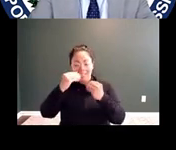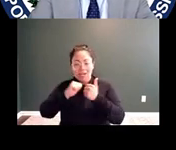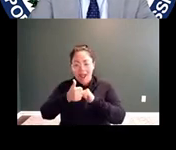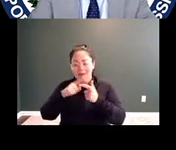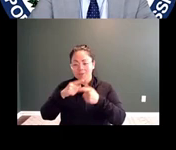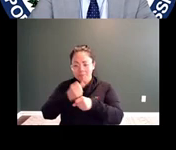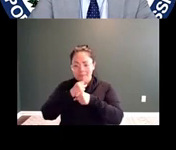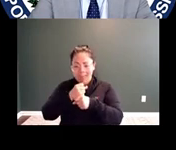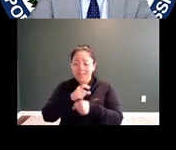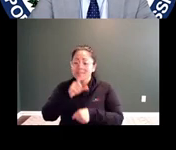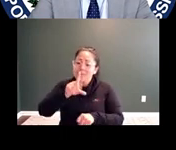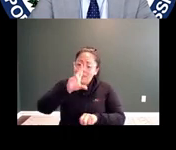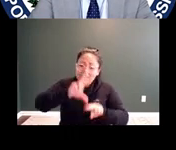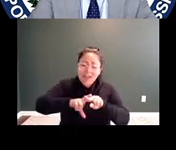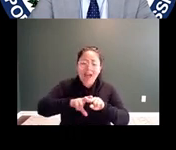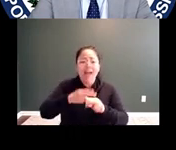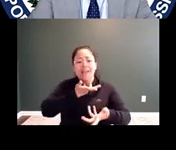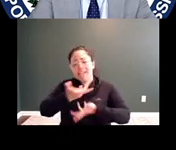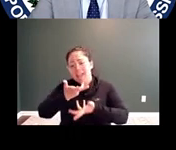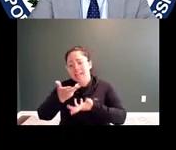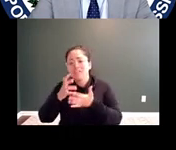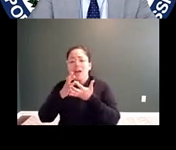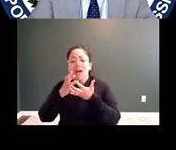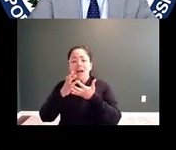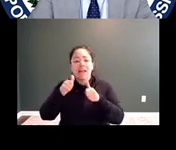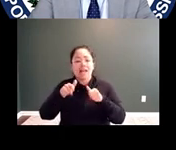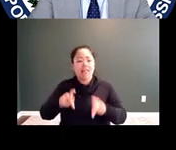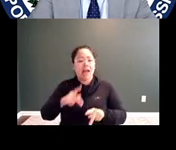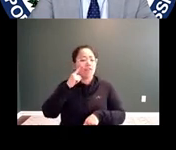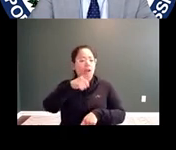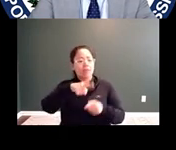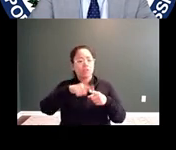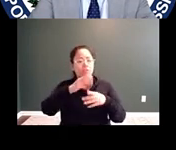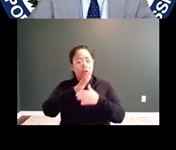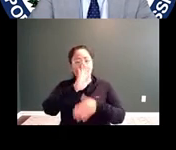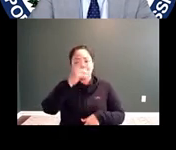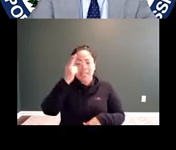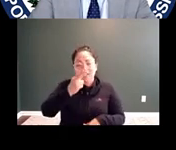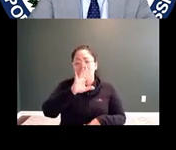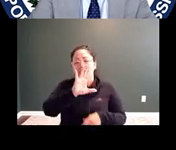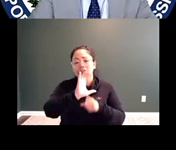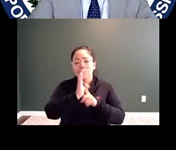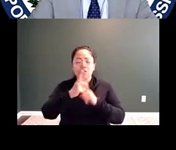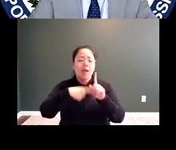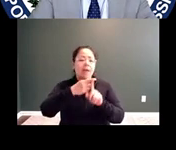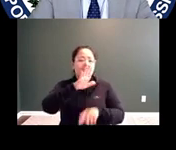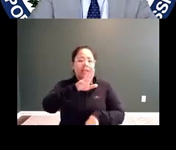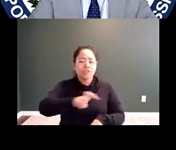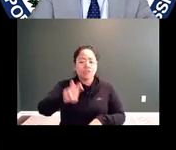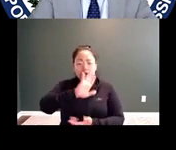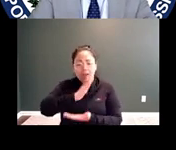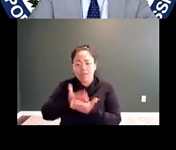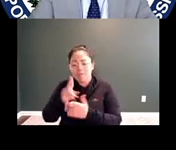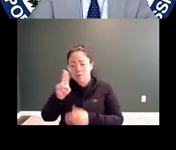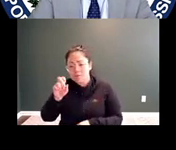And it was super fun and engaging and allowed Andrew to share more of his culture and more of his history with us about his journey here, and then of course gave us all lunch